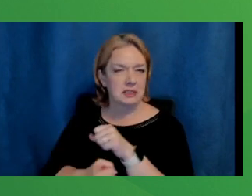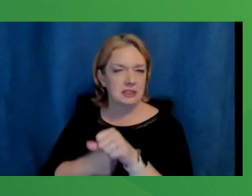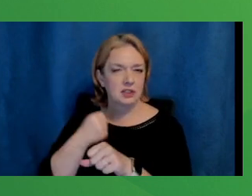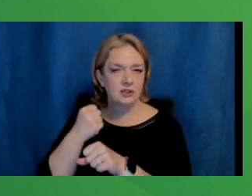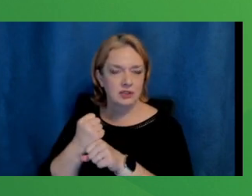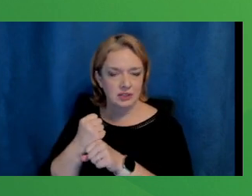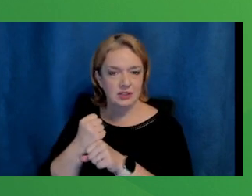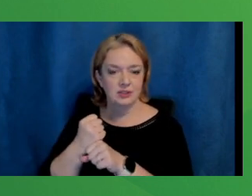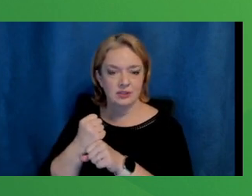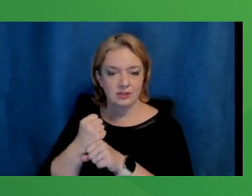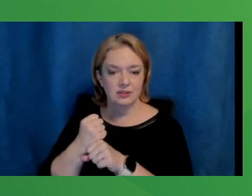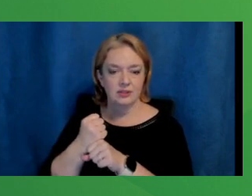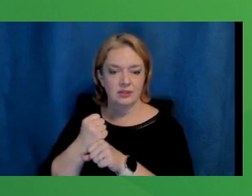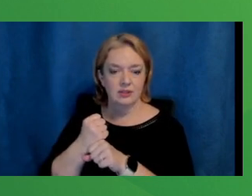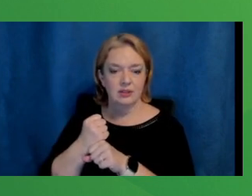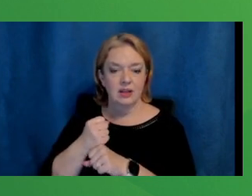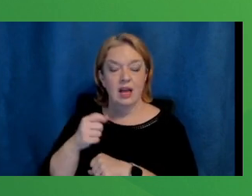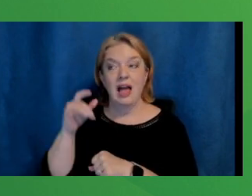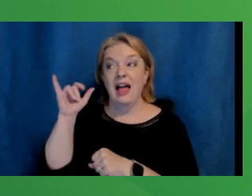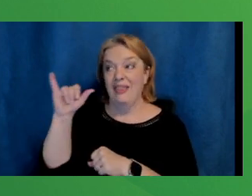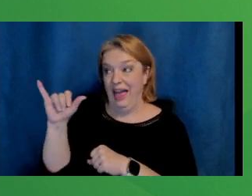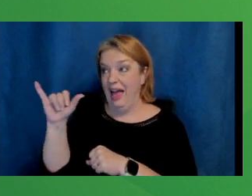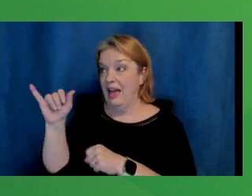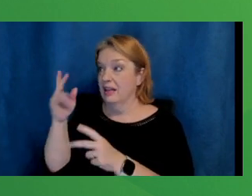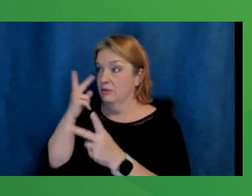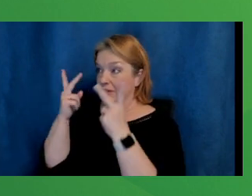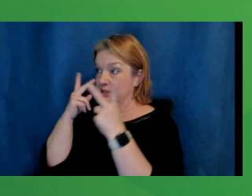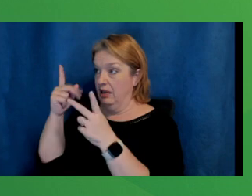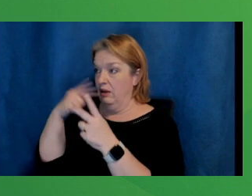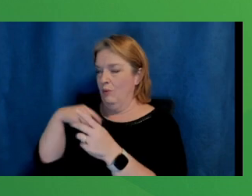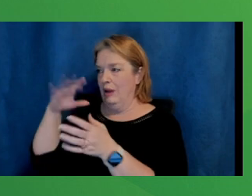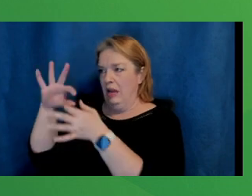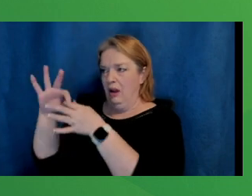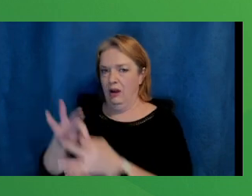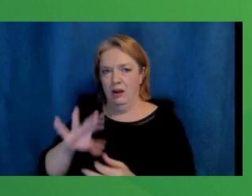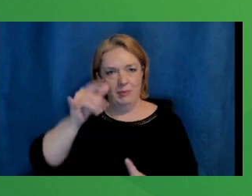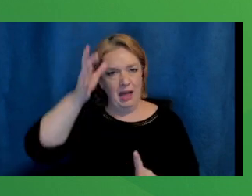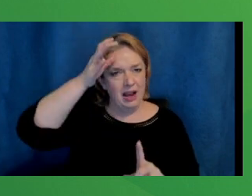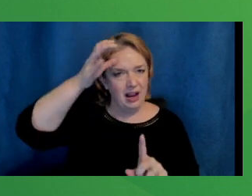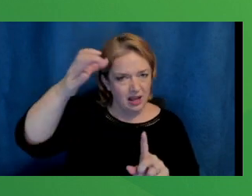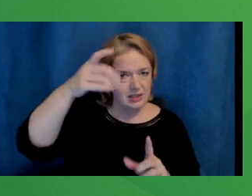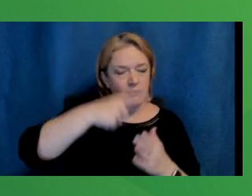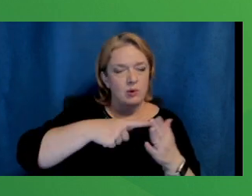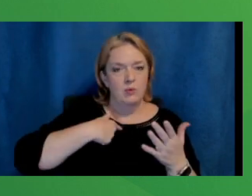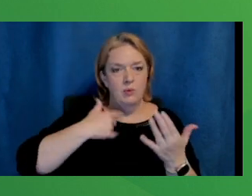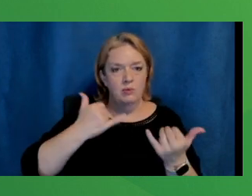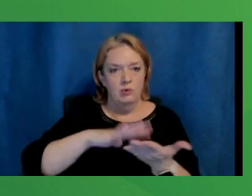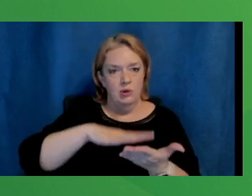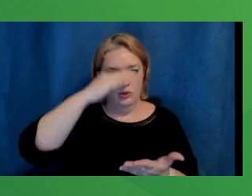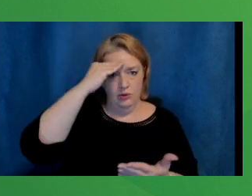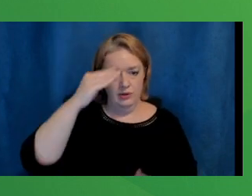it and connect it to what we were learning. HEIDI GIBSON: That's wonderful. Thank you. Janae, did you have anything you wanted to add?